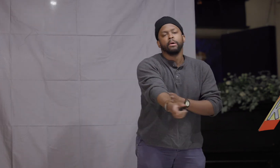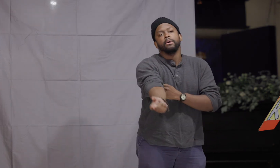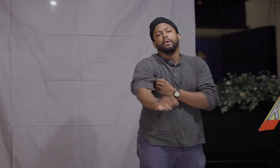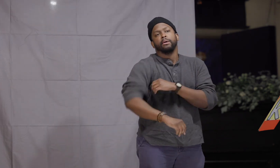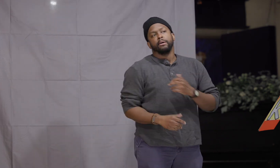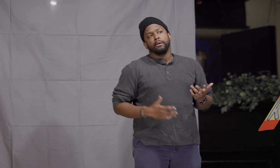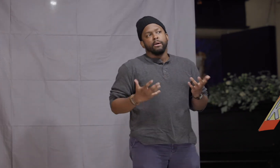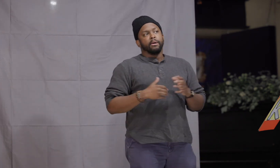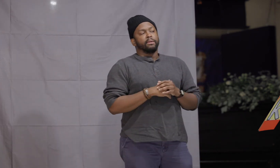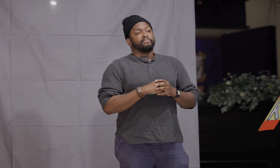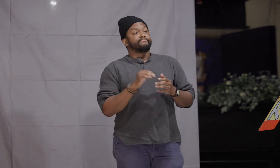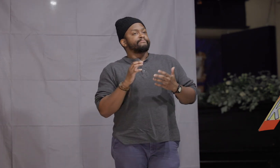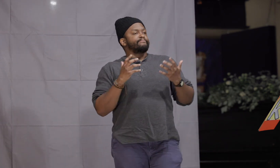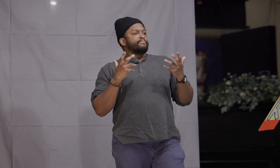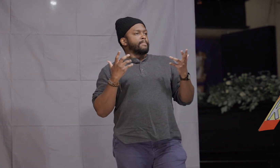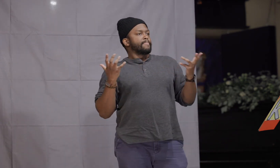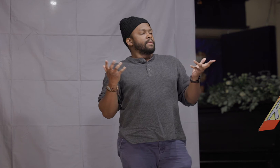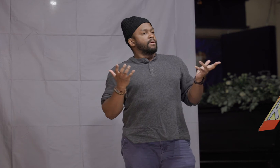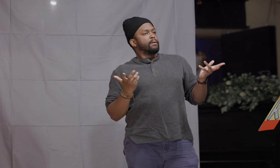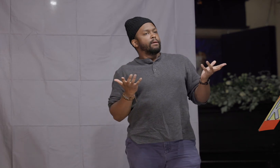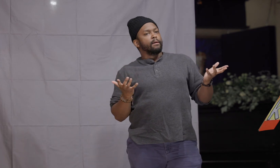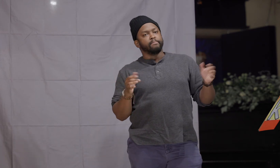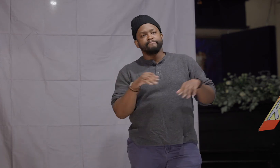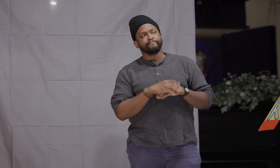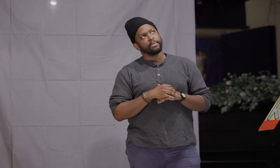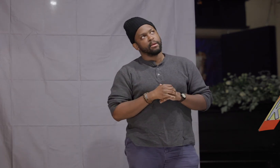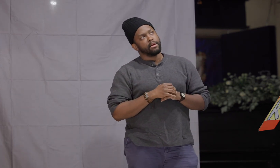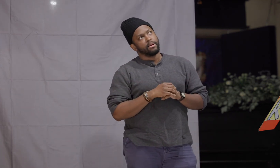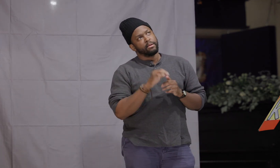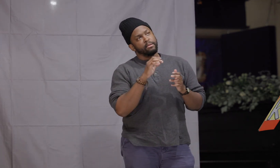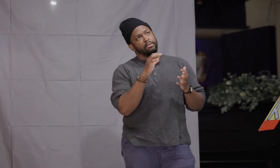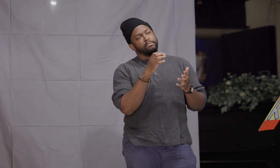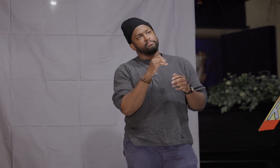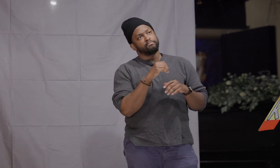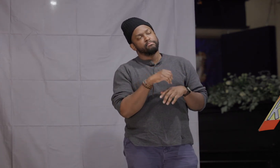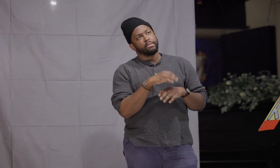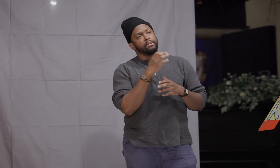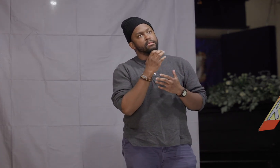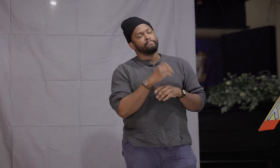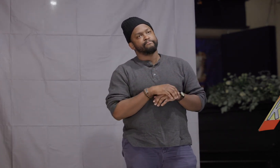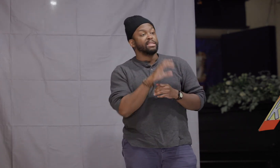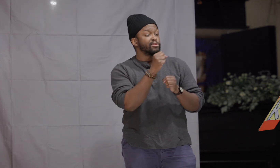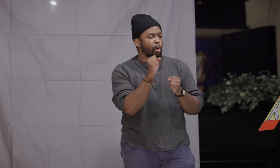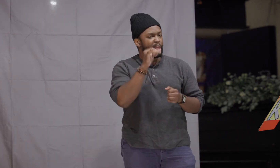I wanna be part of the solution and I hope you do too.